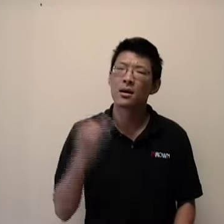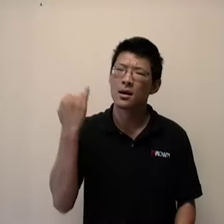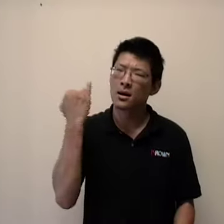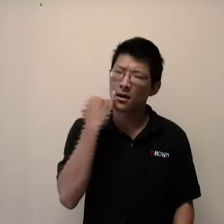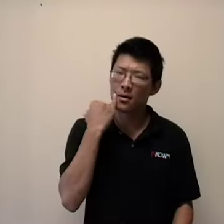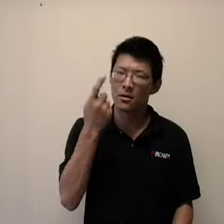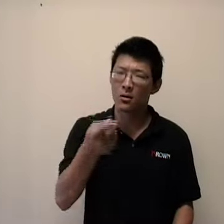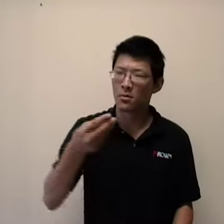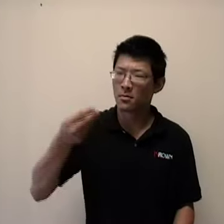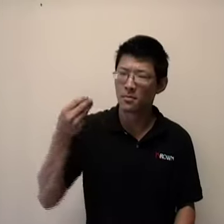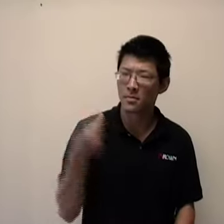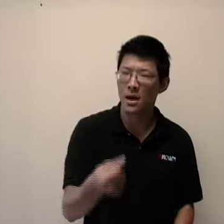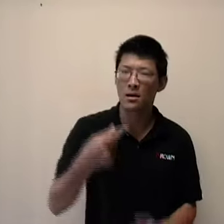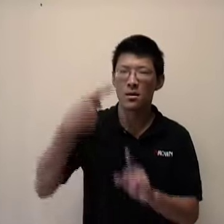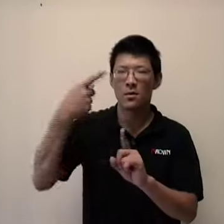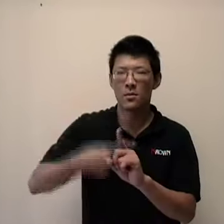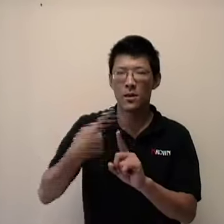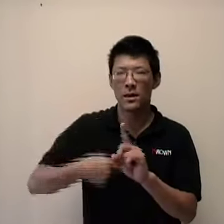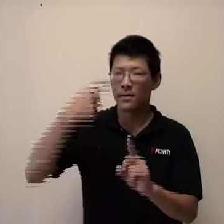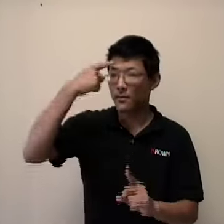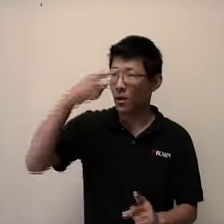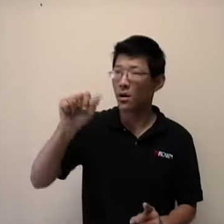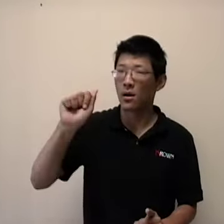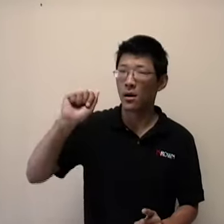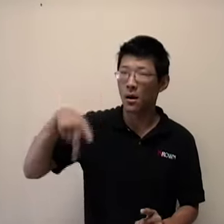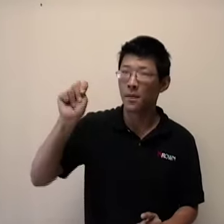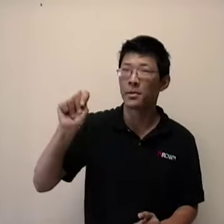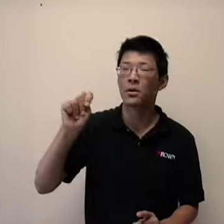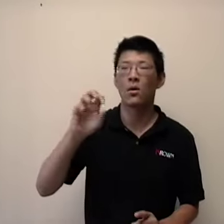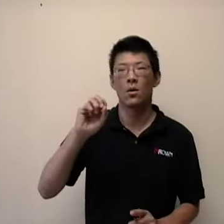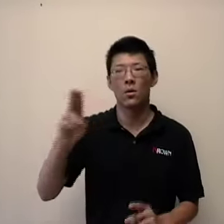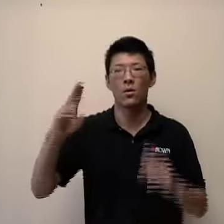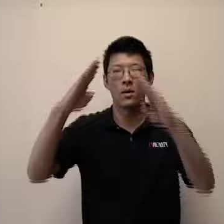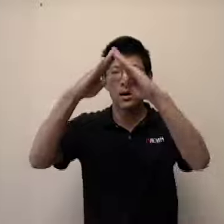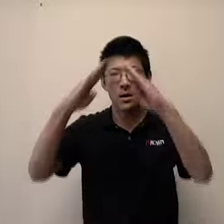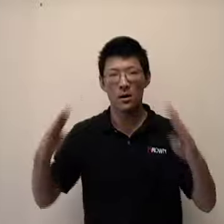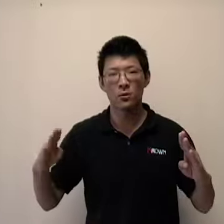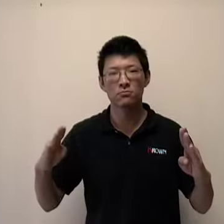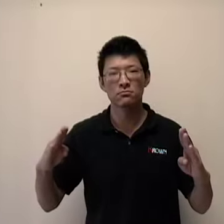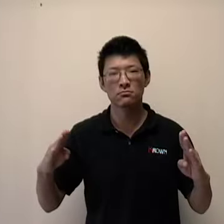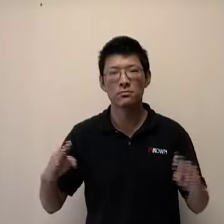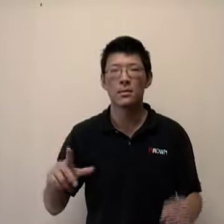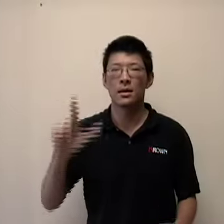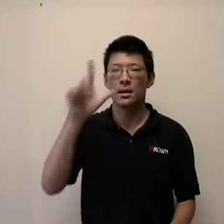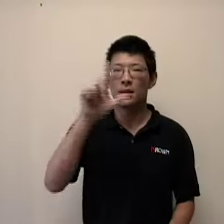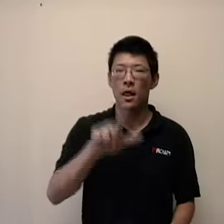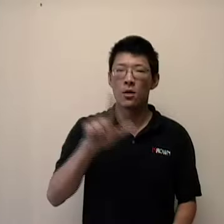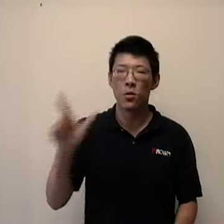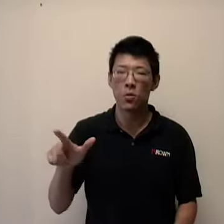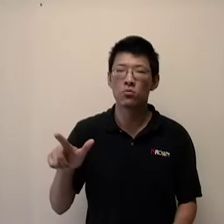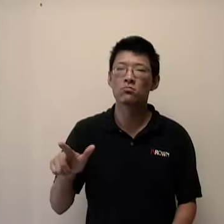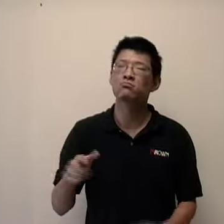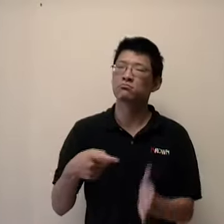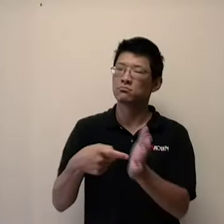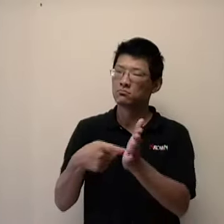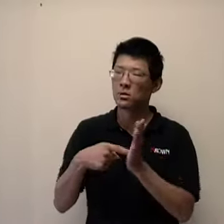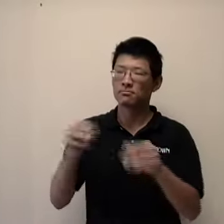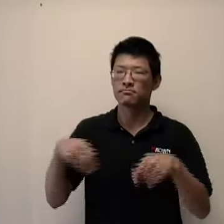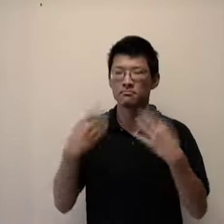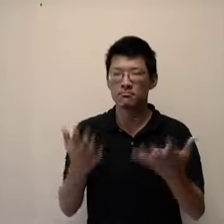If you pay rent, the landlord is required to provide